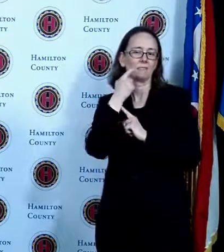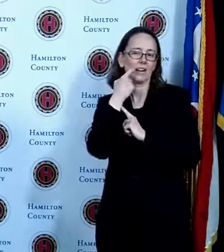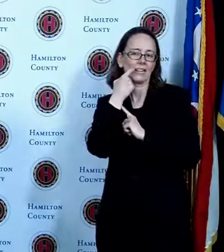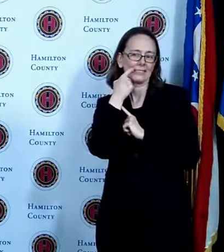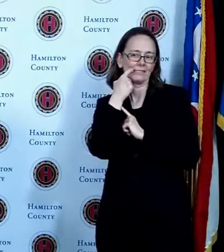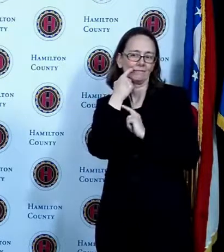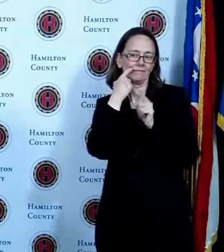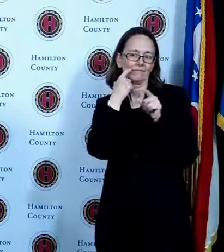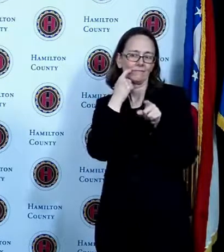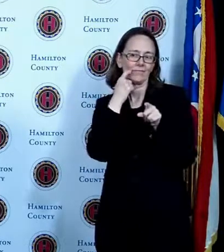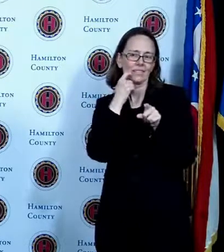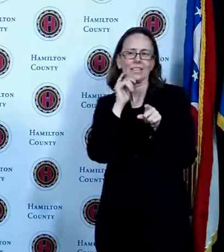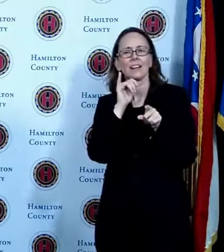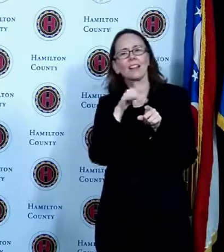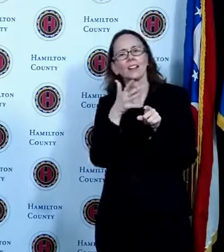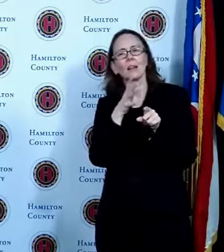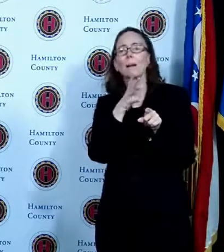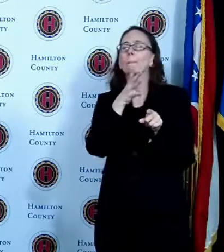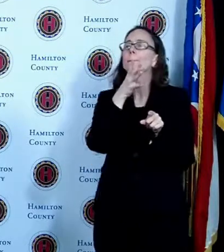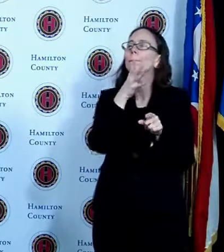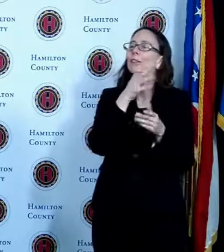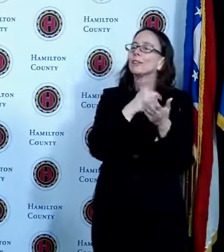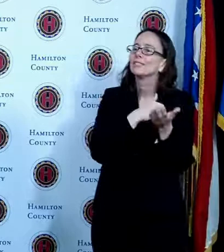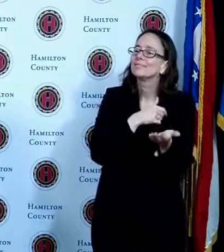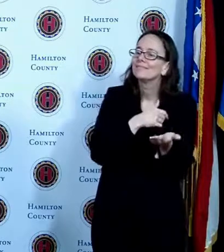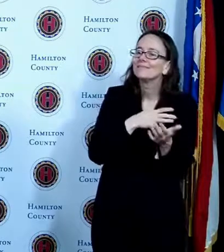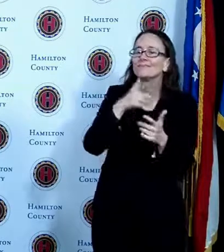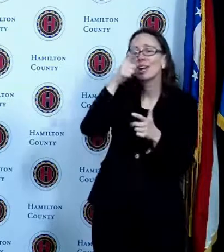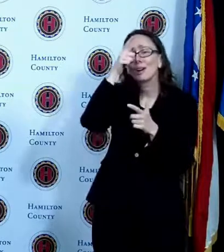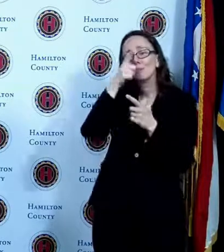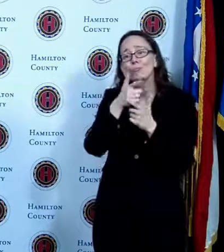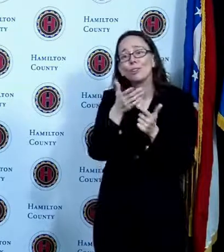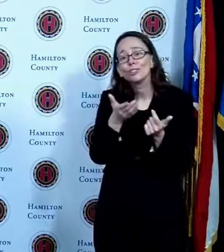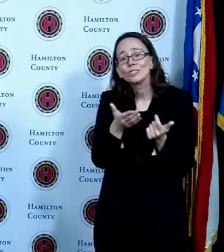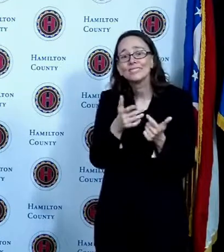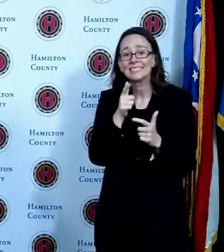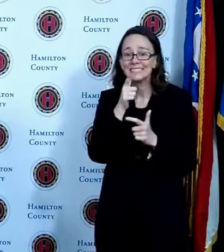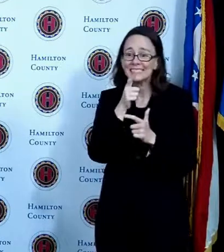brother sister son or daughter you have to think that that first time user could